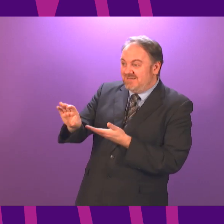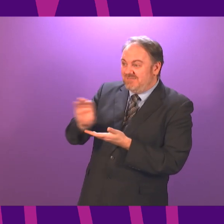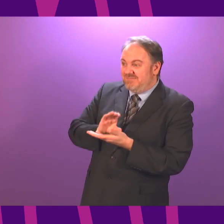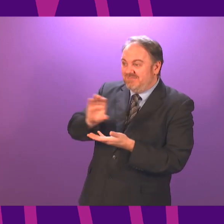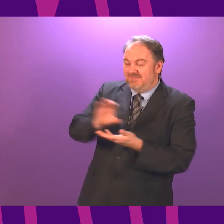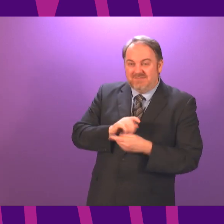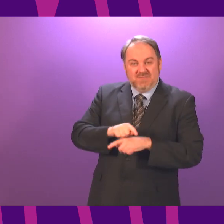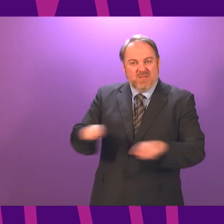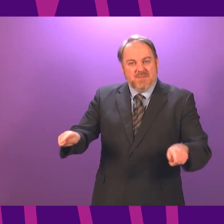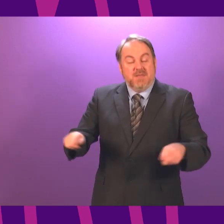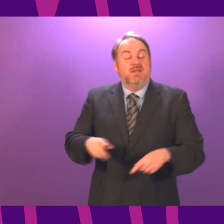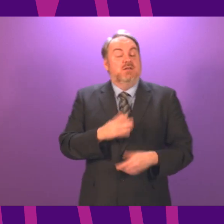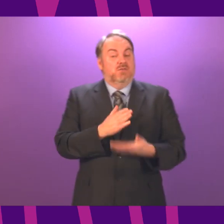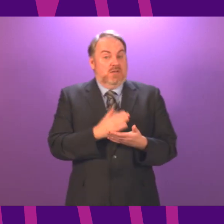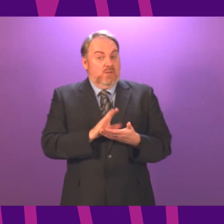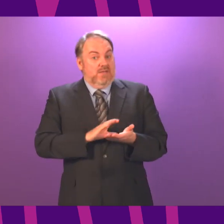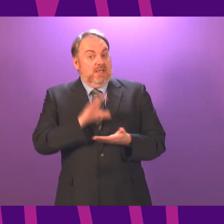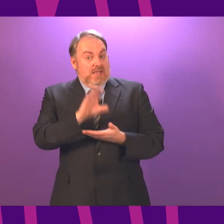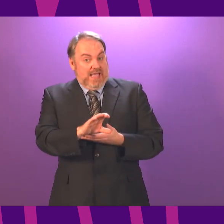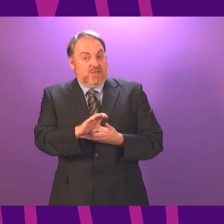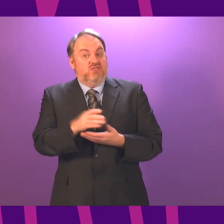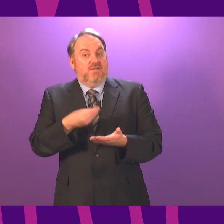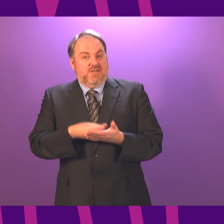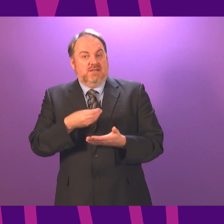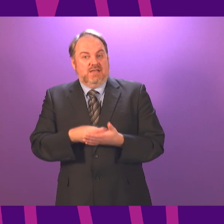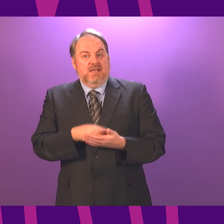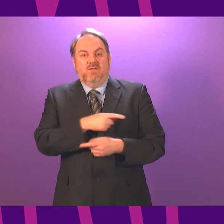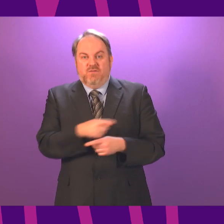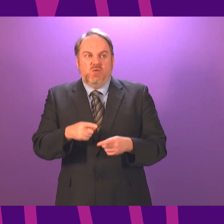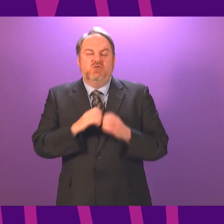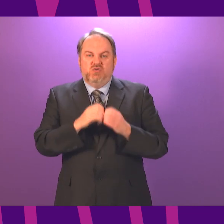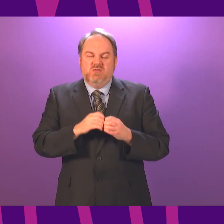additional funding to make more hardship funding available to students, and we will continue